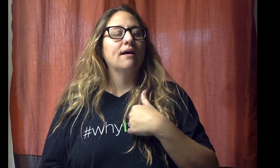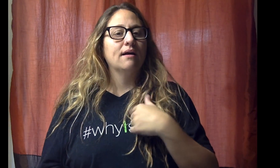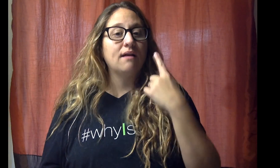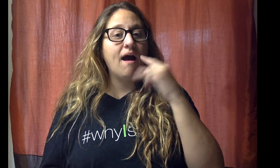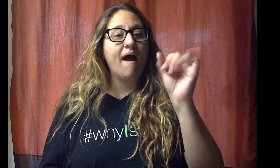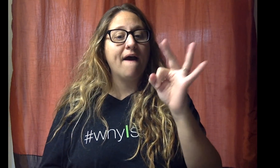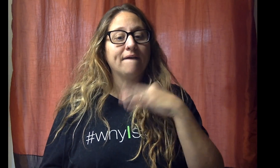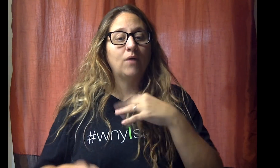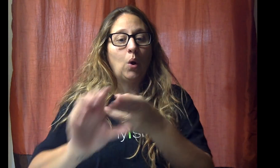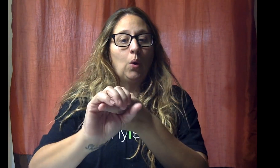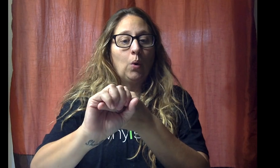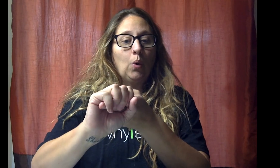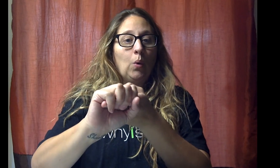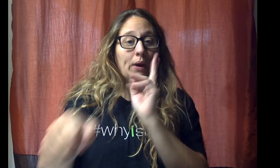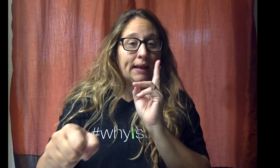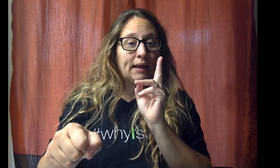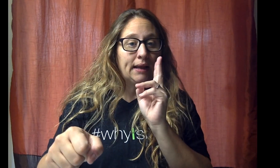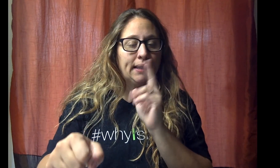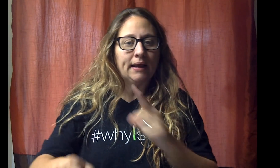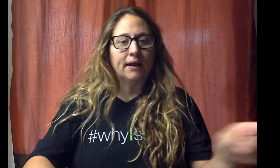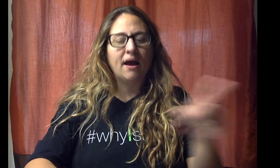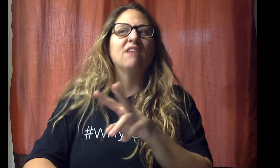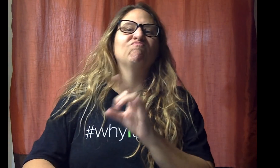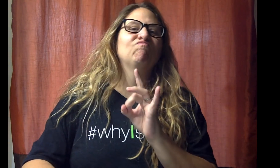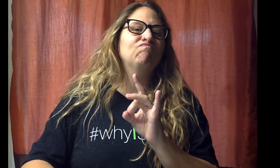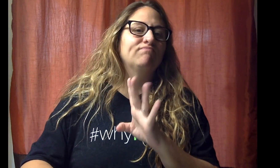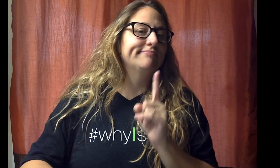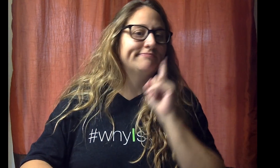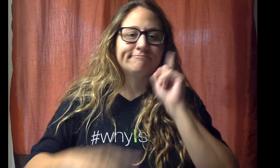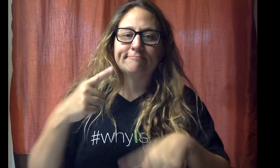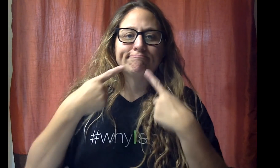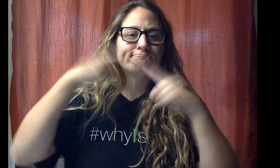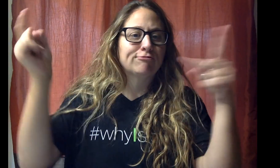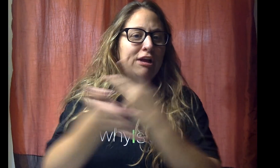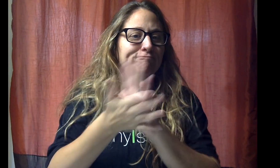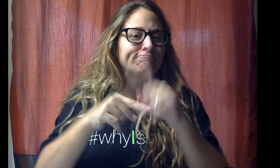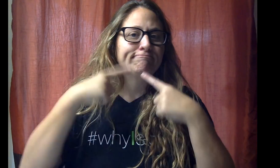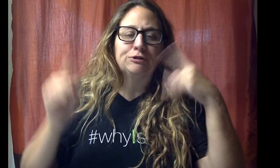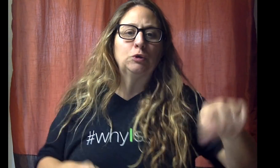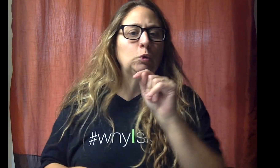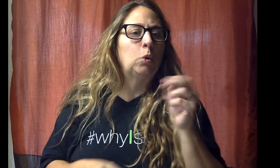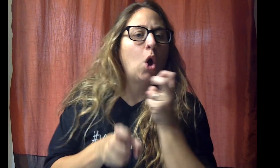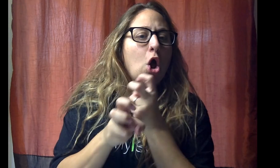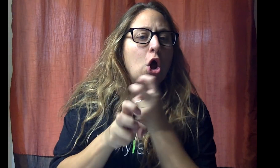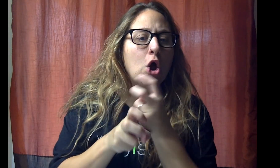I felt that if I quit, the professors would say, “That’s right. Deaf people cannot succeed in graduate programs because it is “too hard”,